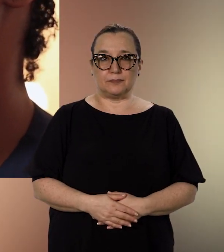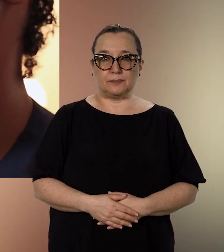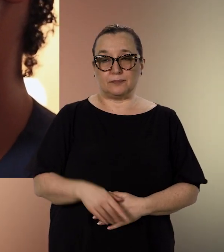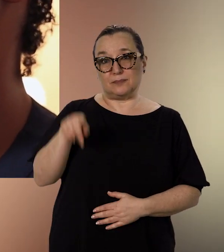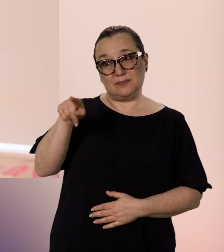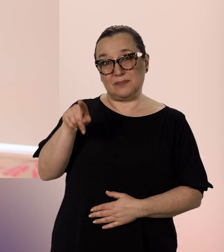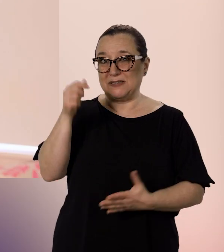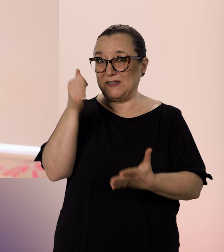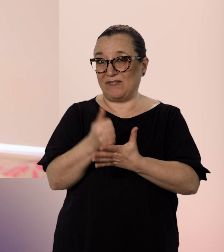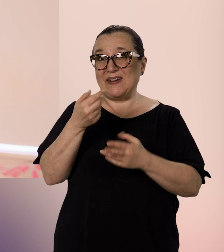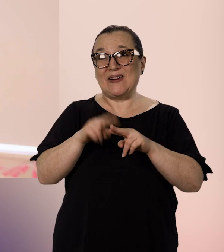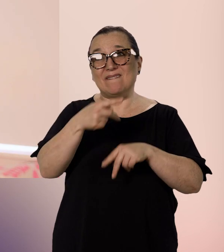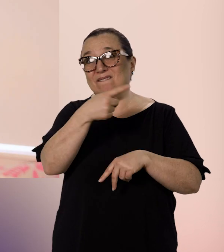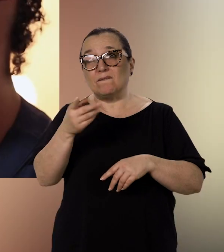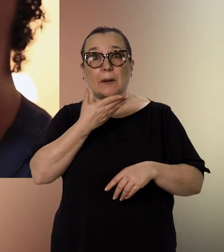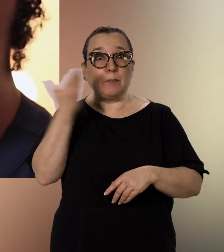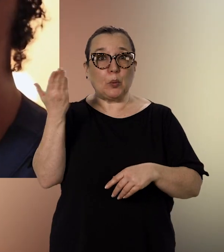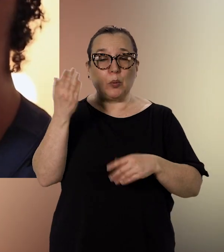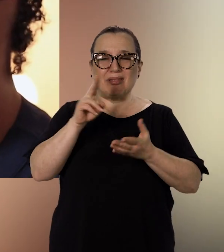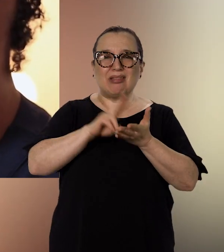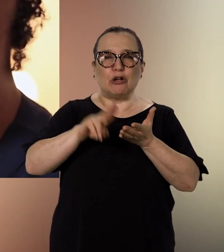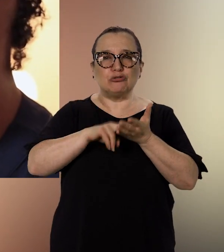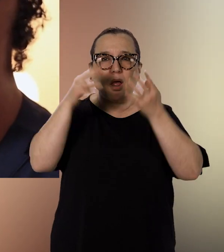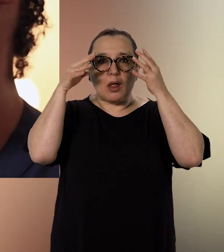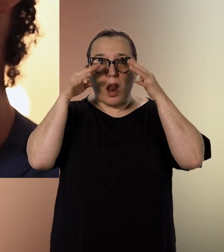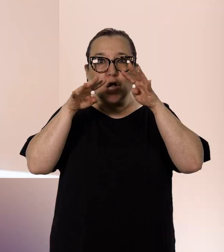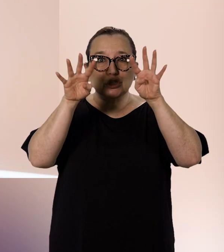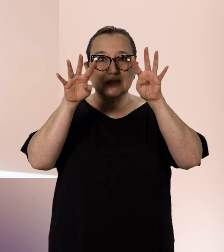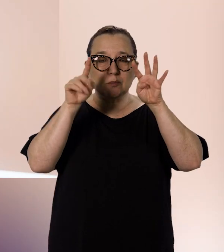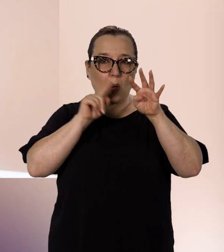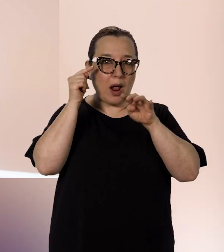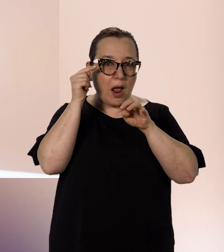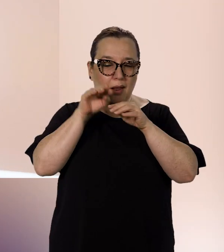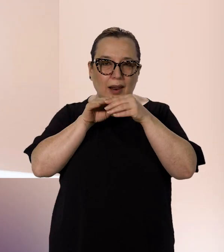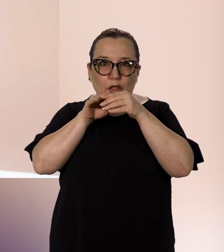It's great if anyone hasn't got any natural lashes coming through the lid line